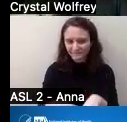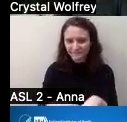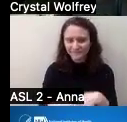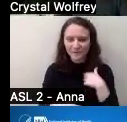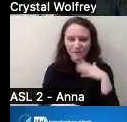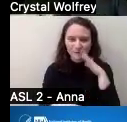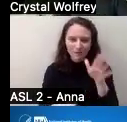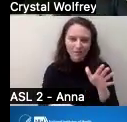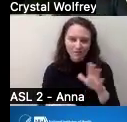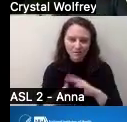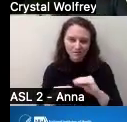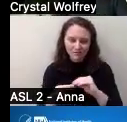We'll see.